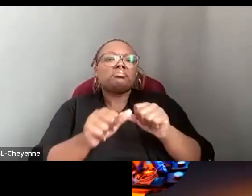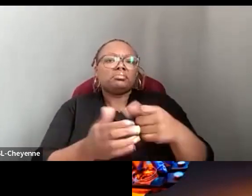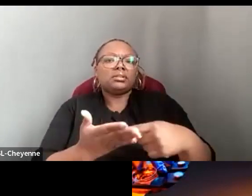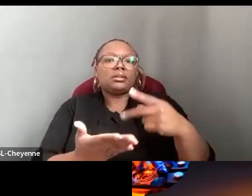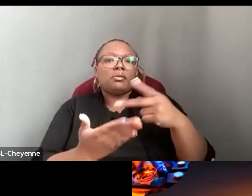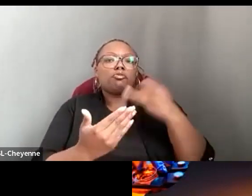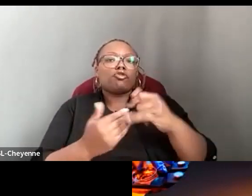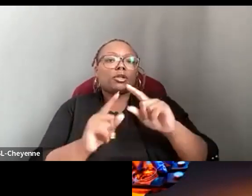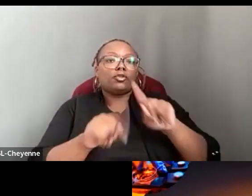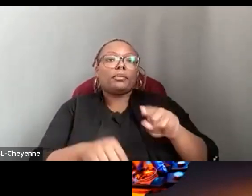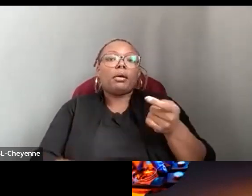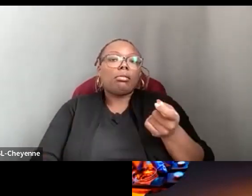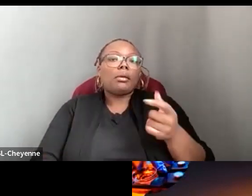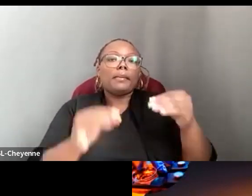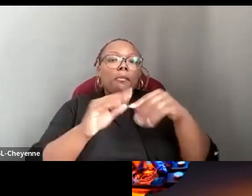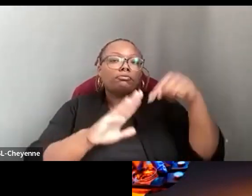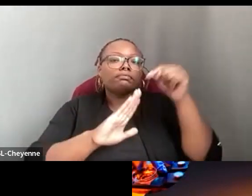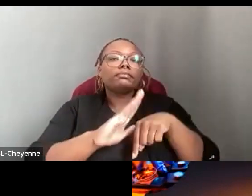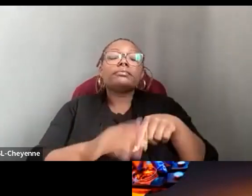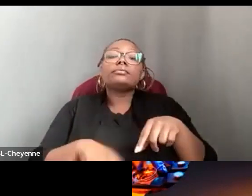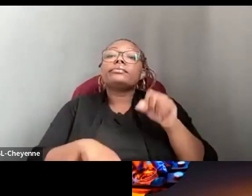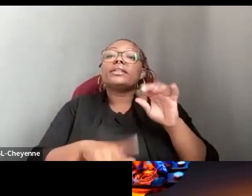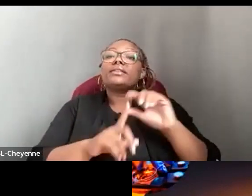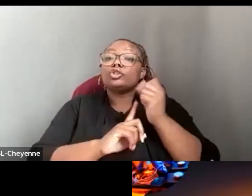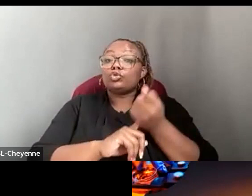So if there is a scenario where there is --